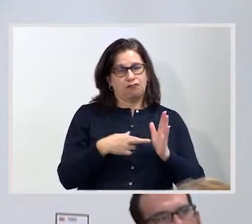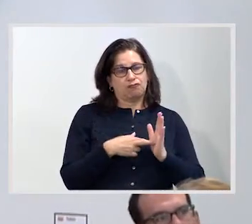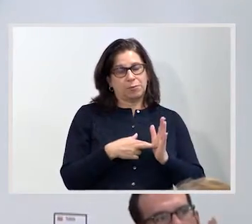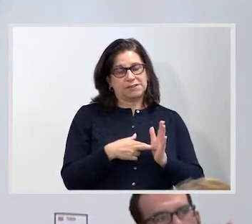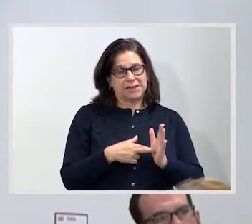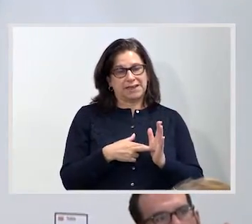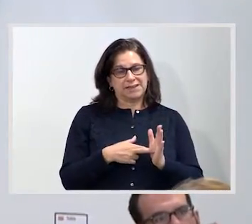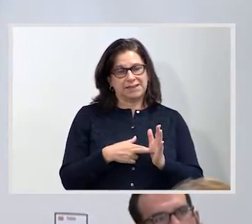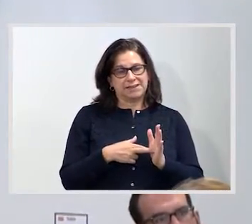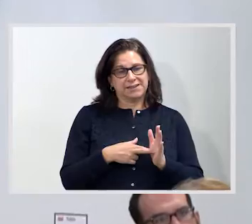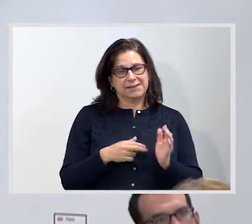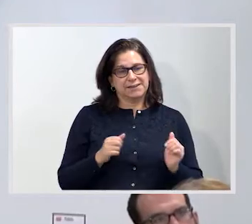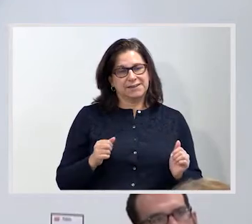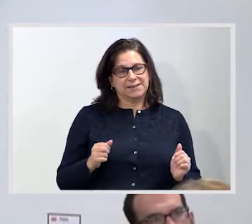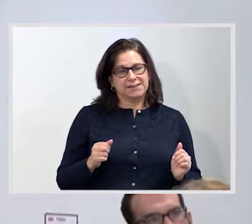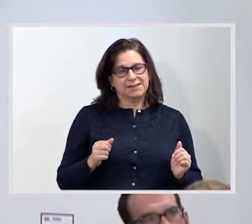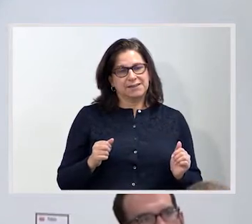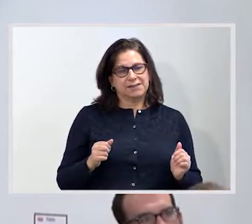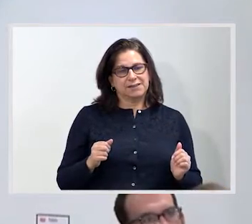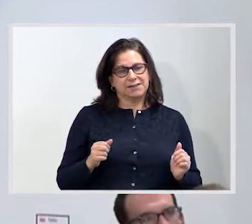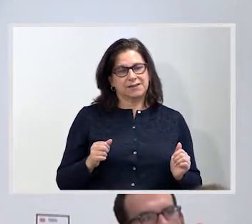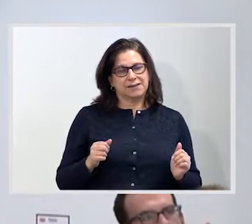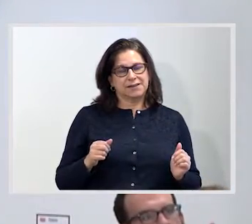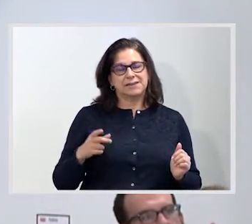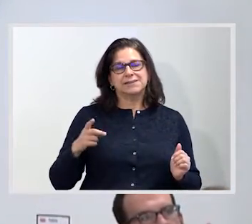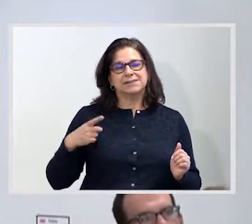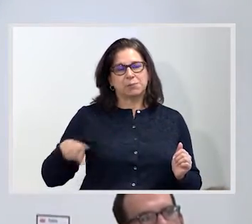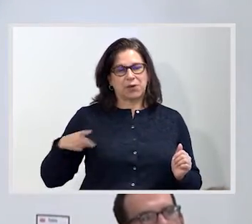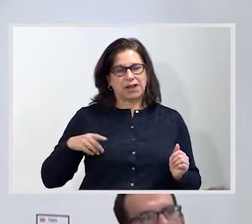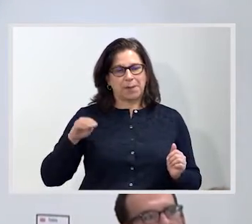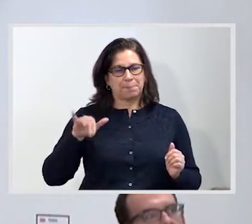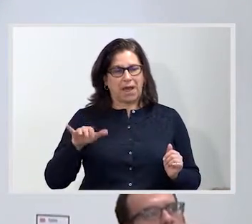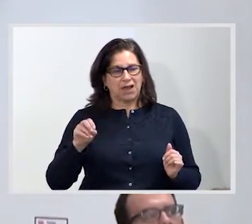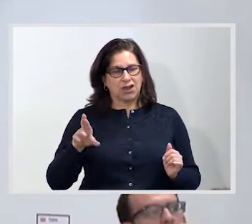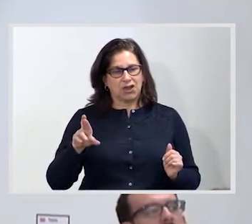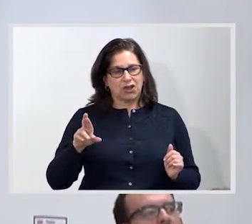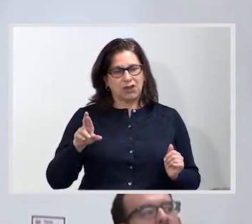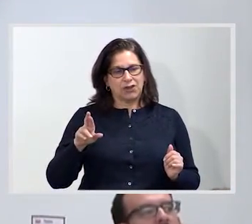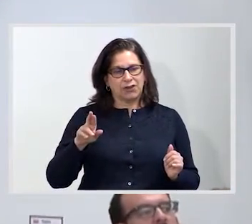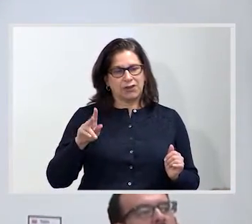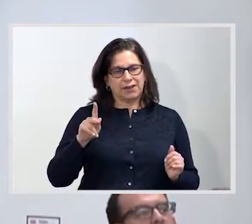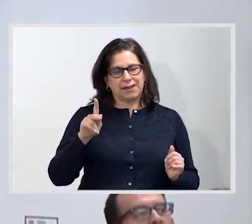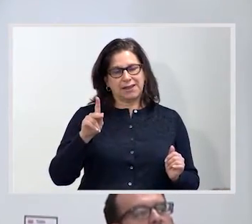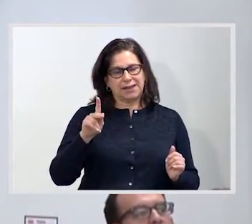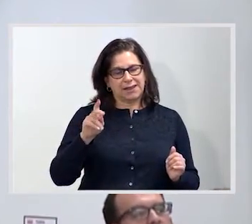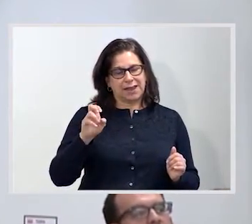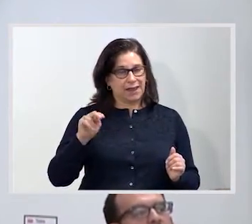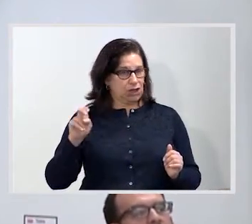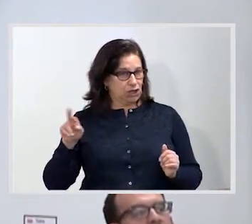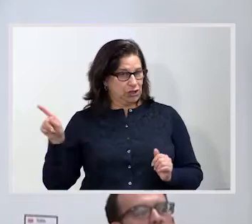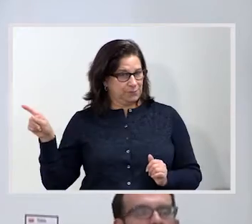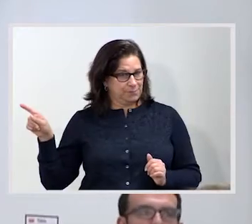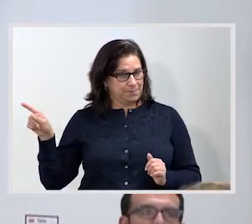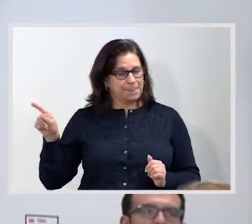AND ECONOMIC DEVELOPMENT. NOW, OF COURSE, I AM PARTIAL TO HOUSING. AND I THINK OUR MAYOR IS PARTIAL TO HOUSING. I KNOW THAT.